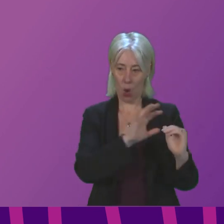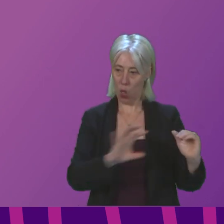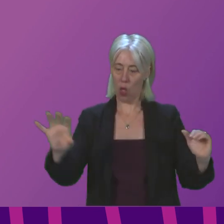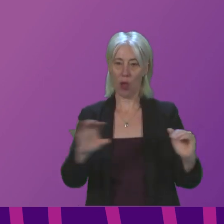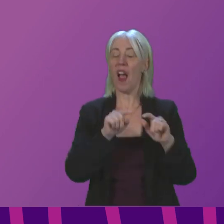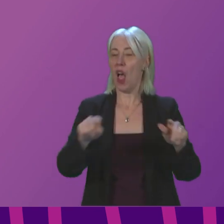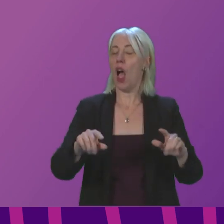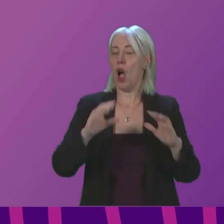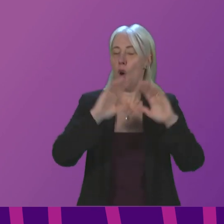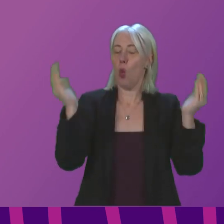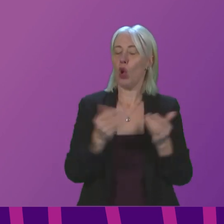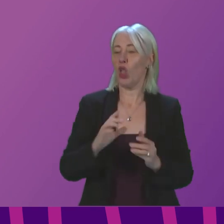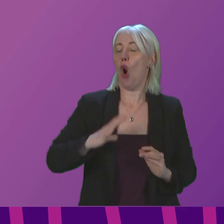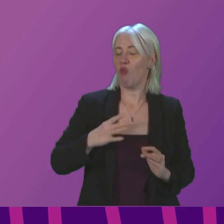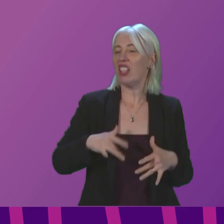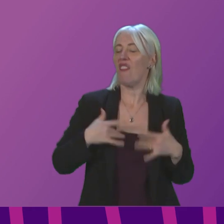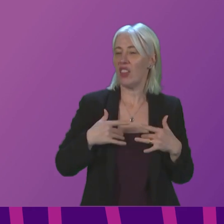felt. We have a moral responsibility to acknowledge that and to take action. The Scottish Government